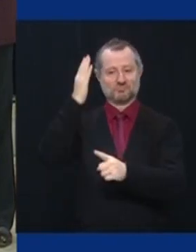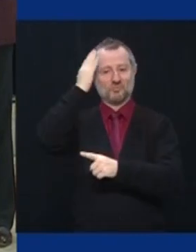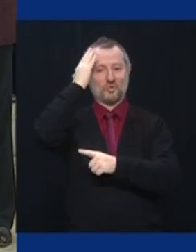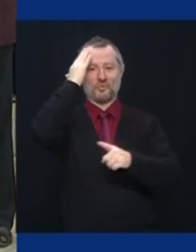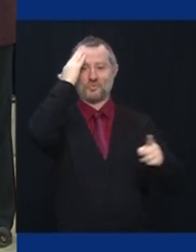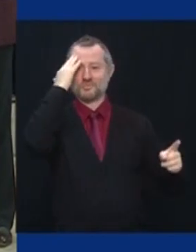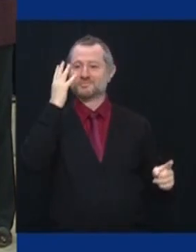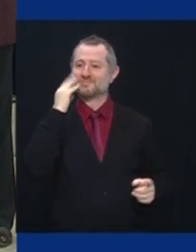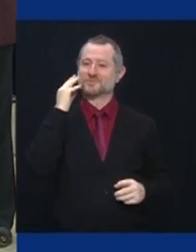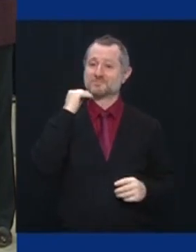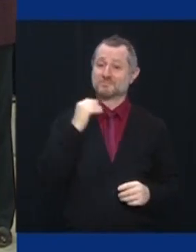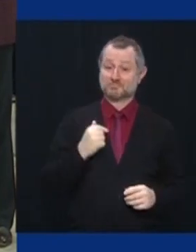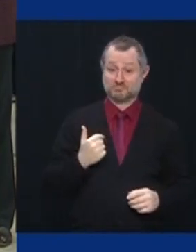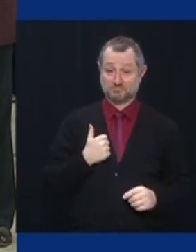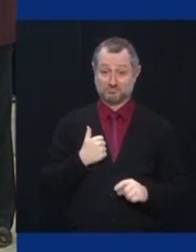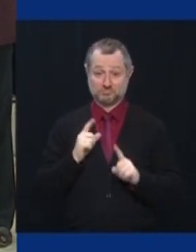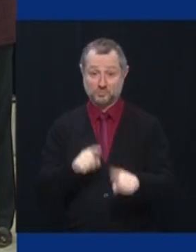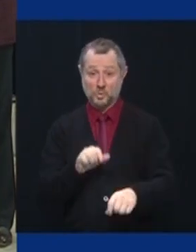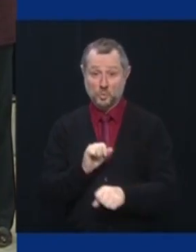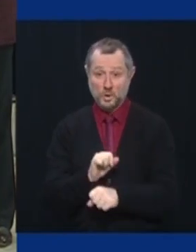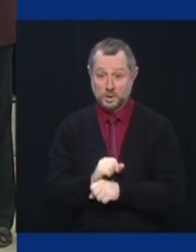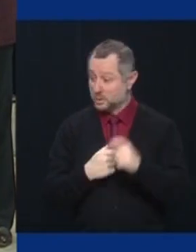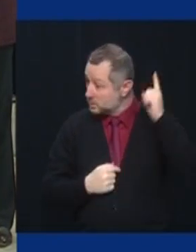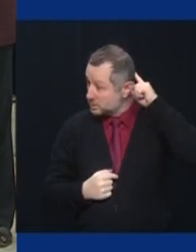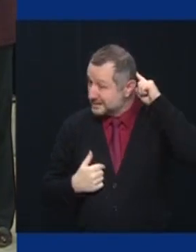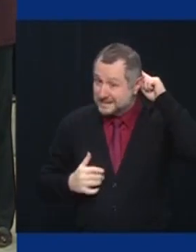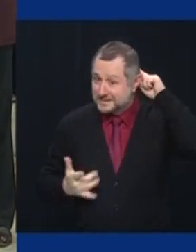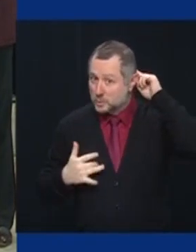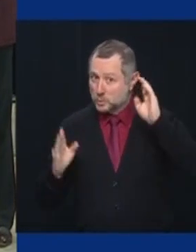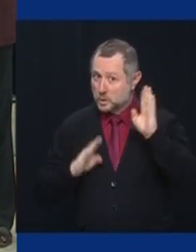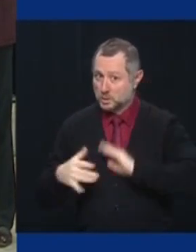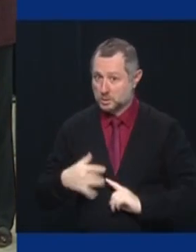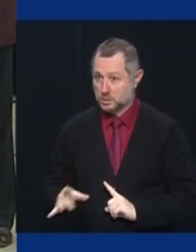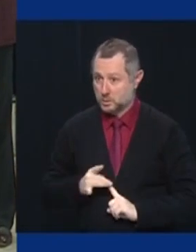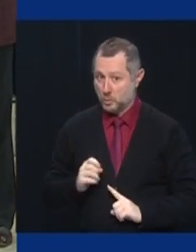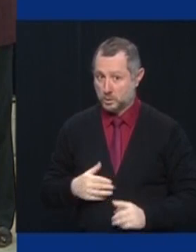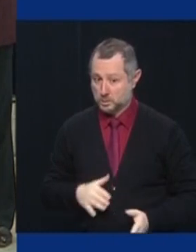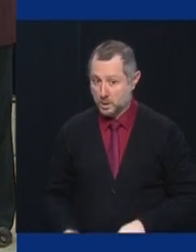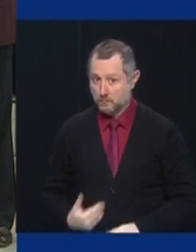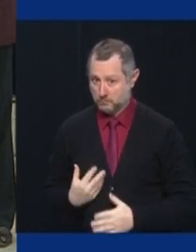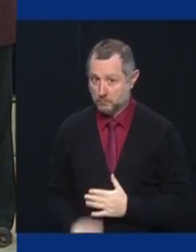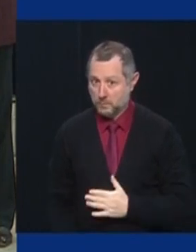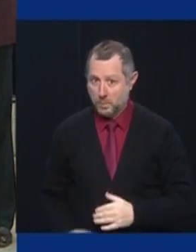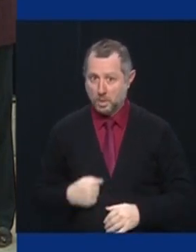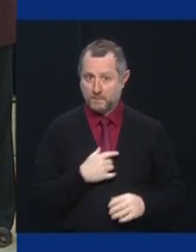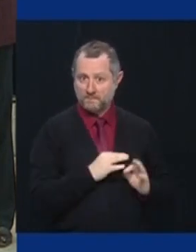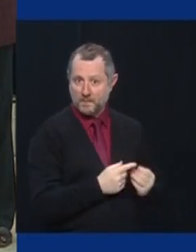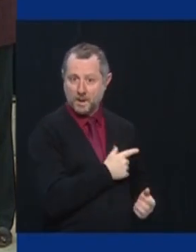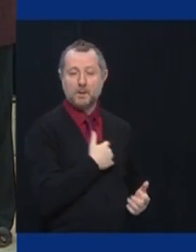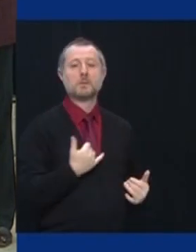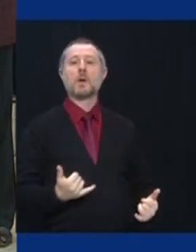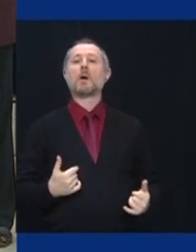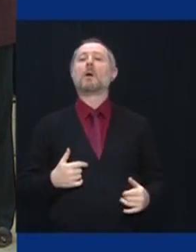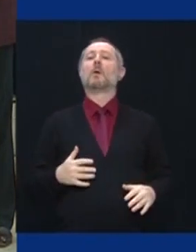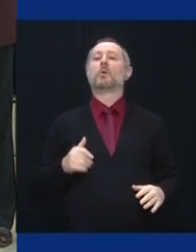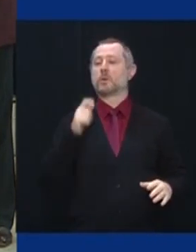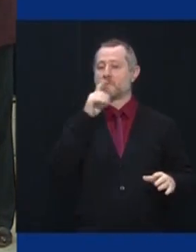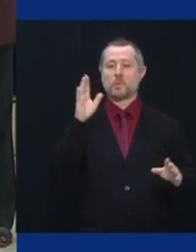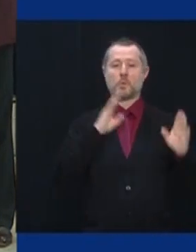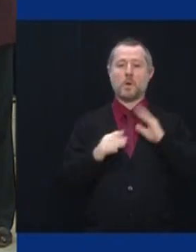VACCINE. SO FOR ALL OF THEM I THANK YOU, AND THEIR FAMILIES. BECAUSE WE ALL KNOW WHAT IT'S LIKE TO GO TO WORK AND NOT REALLY KNOW IF YOU'RE COMING HOME.